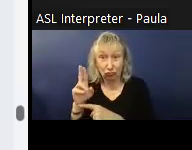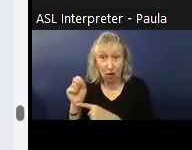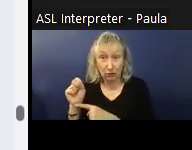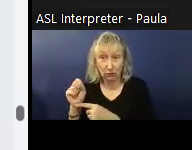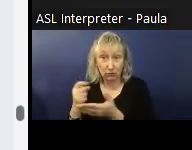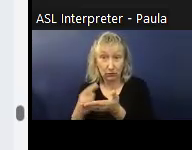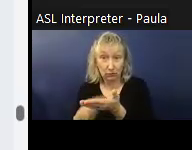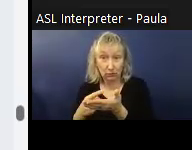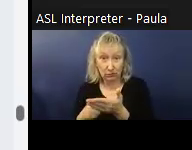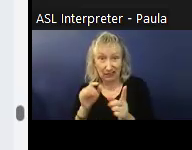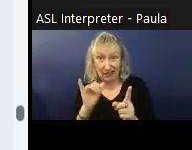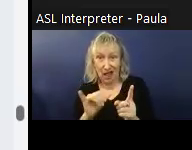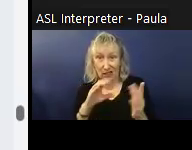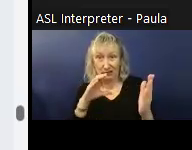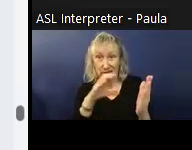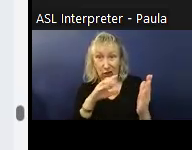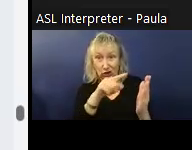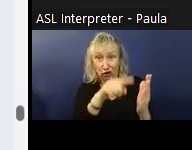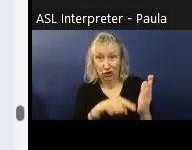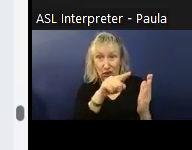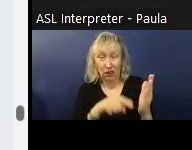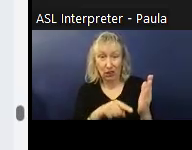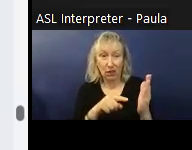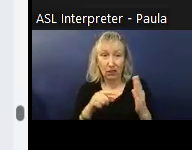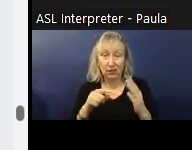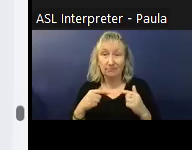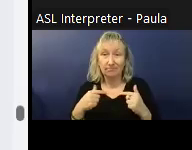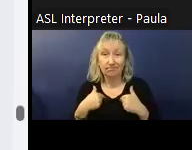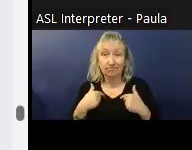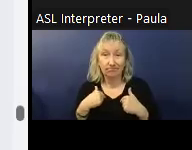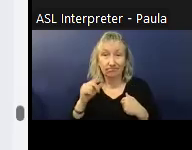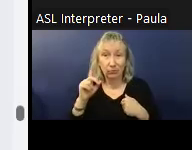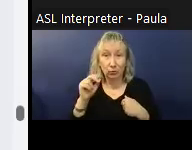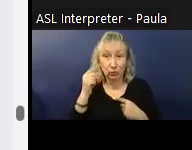This section here is what I would consider a prime target for what I think